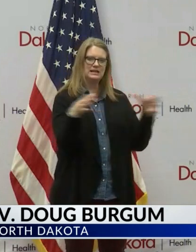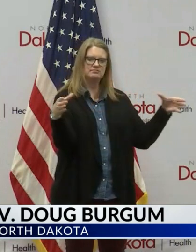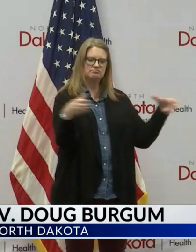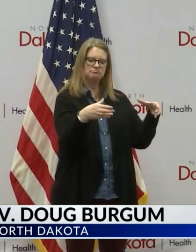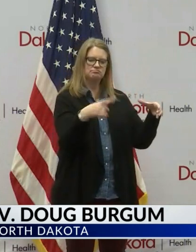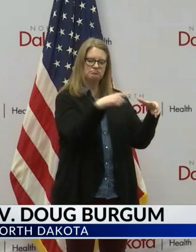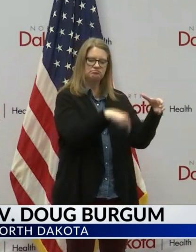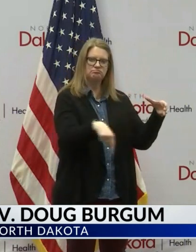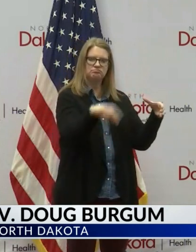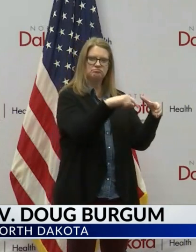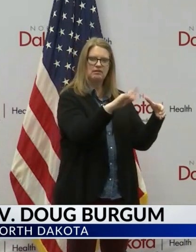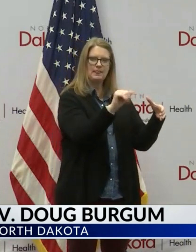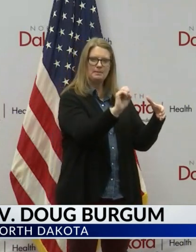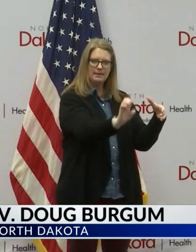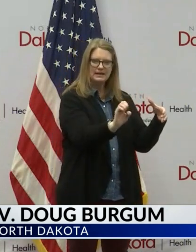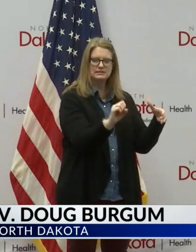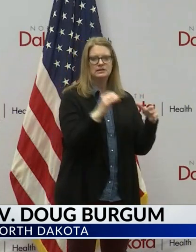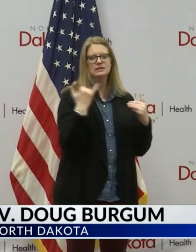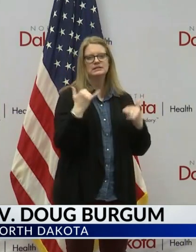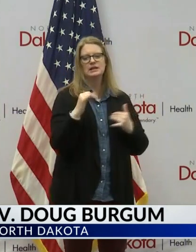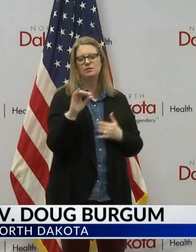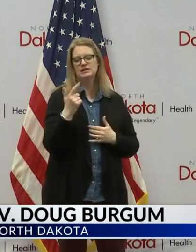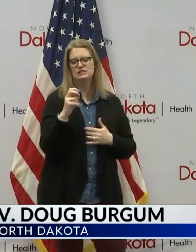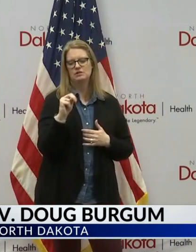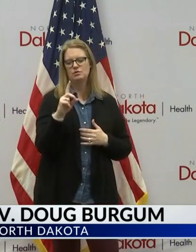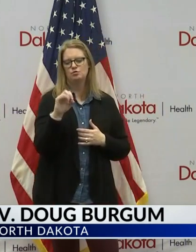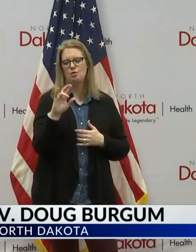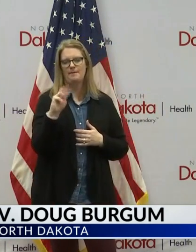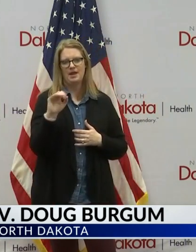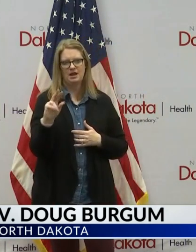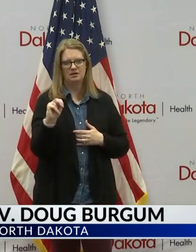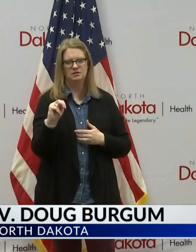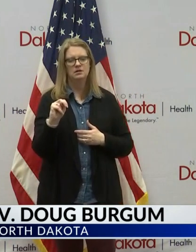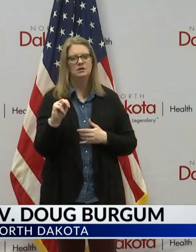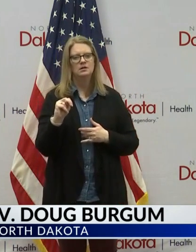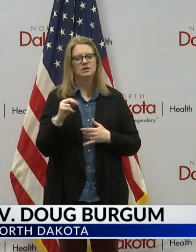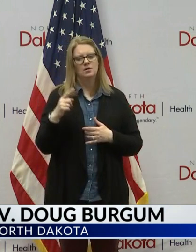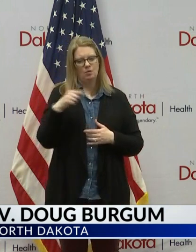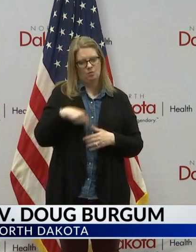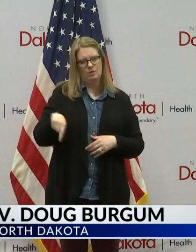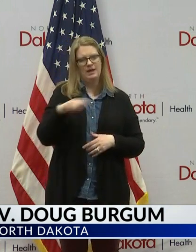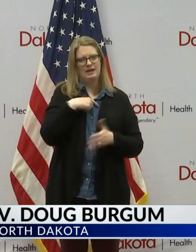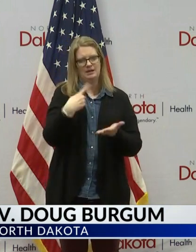GROCERY STORES, BASE EXCHANGES, CLINICS, THEY ARE LITERALLY